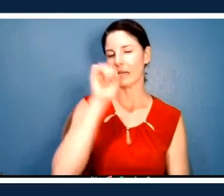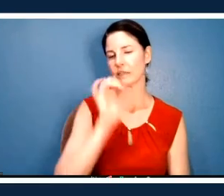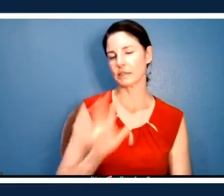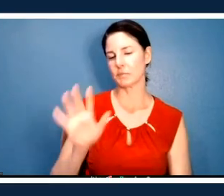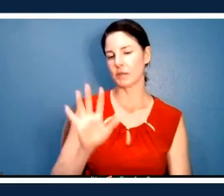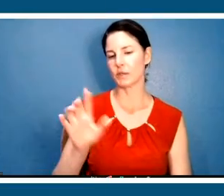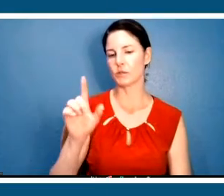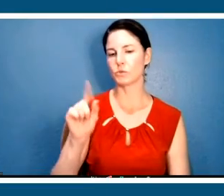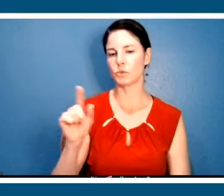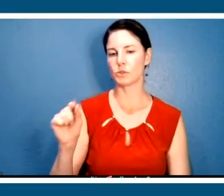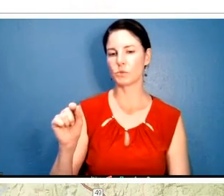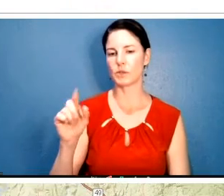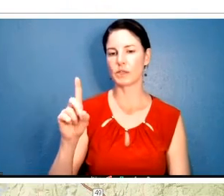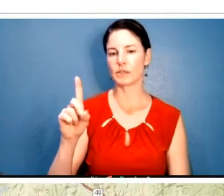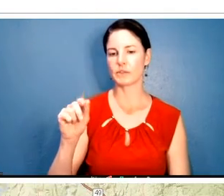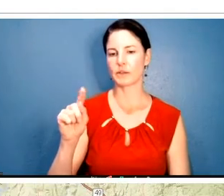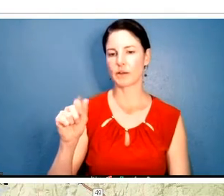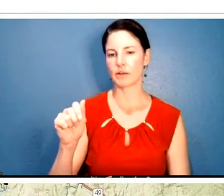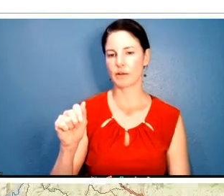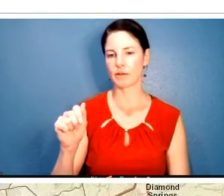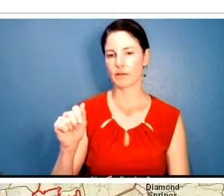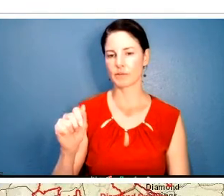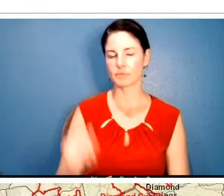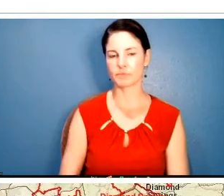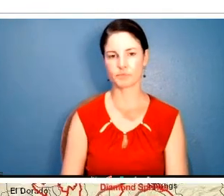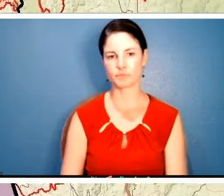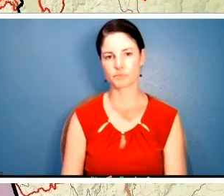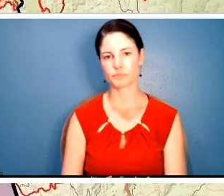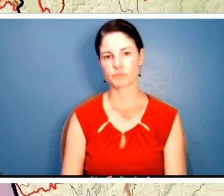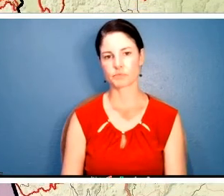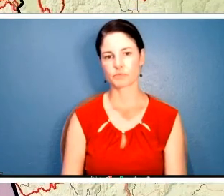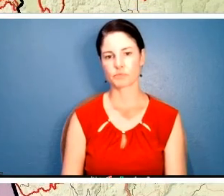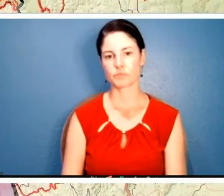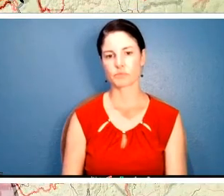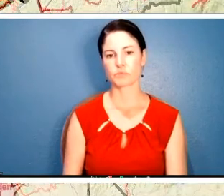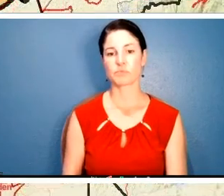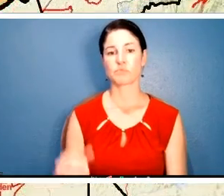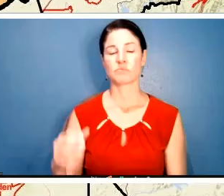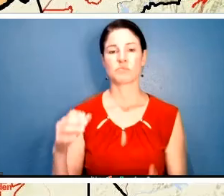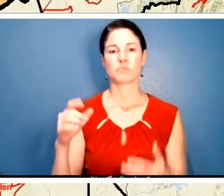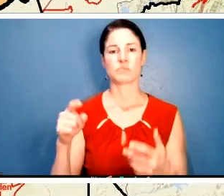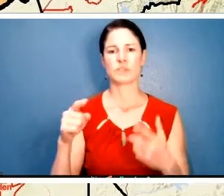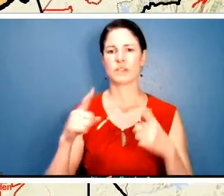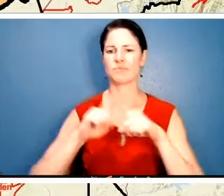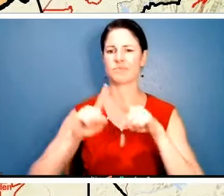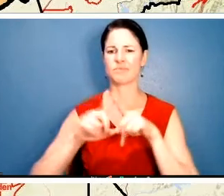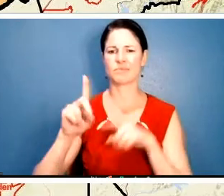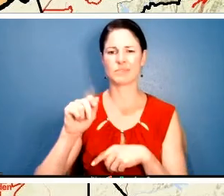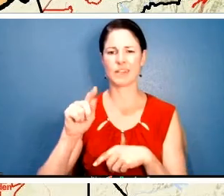SacGov: The story map includes a wide array of geographic and demographic data arrange like a PowerPoint presentation.